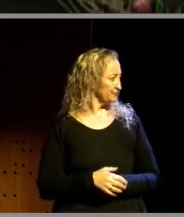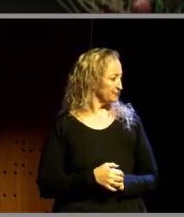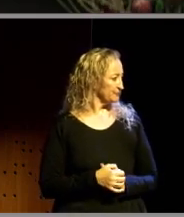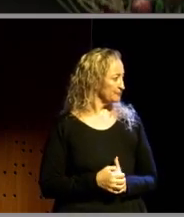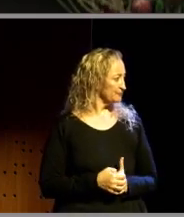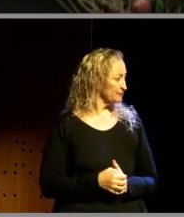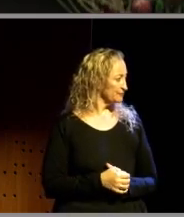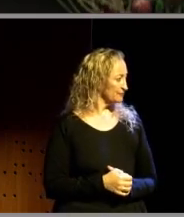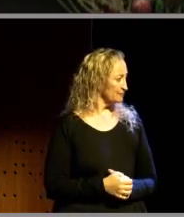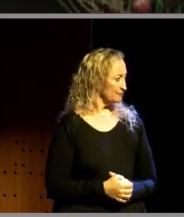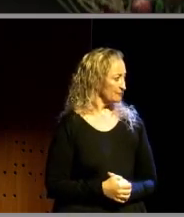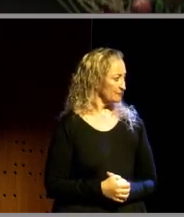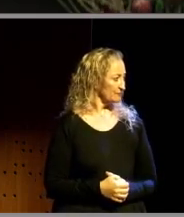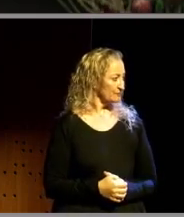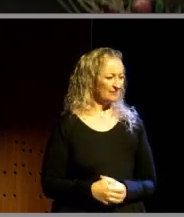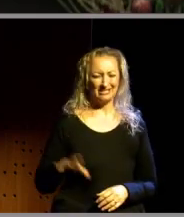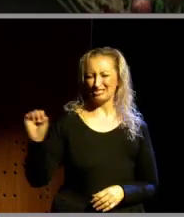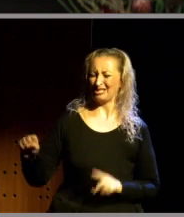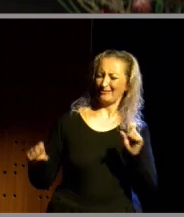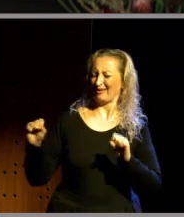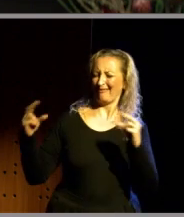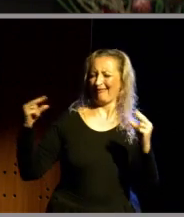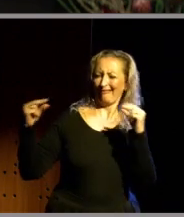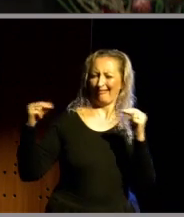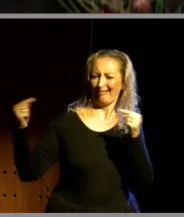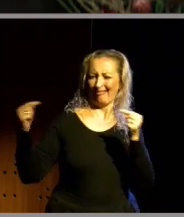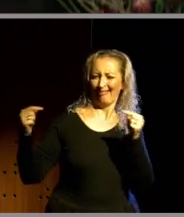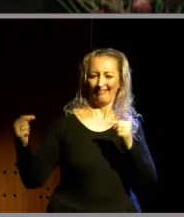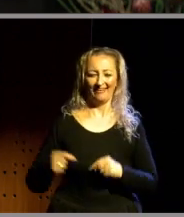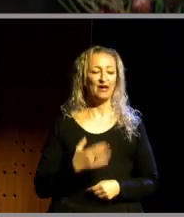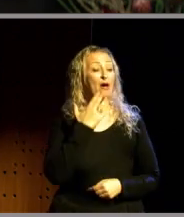(BACKGROUND CHATTER) Please join me in welcoming Wesley